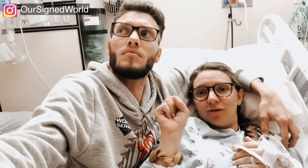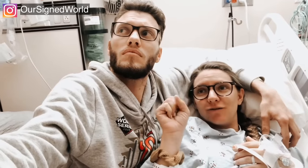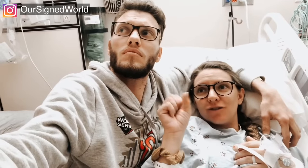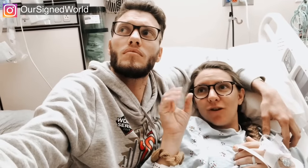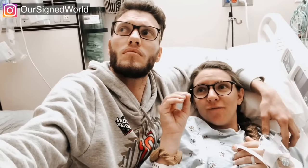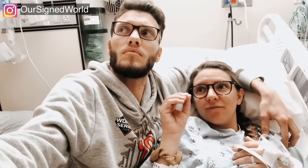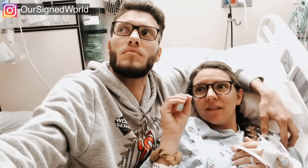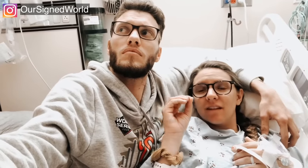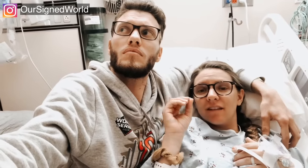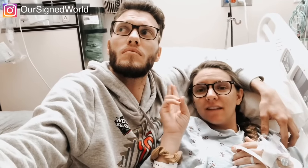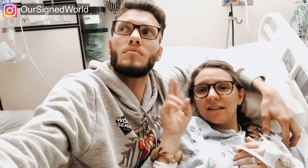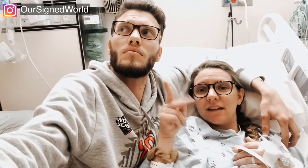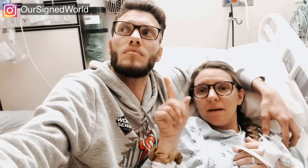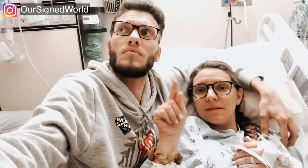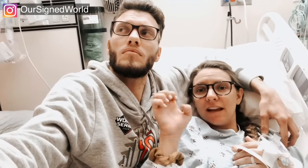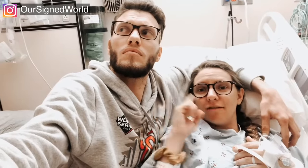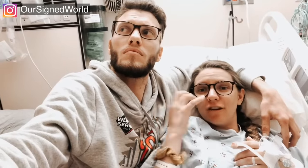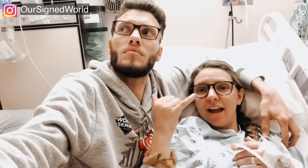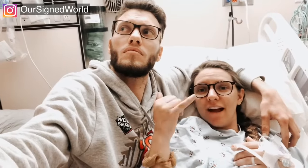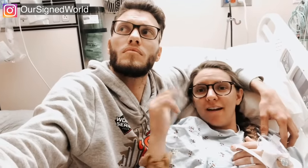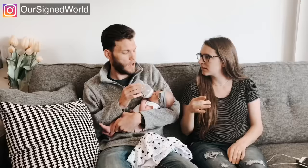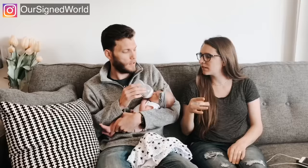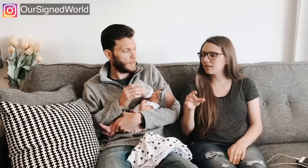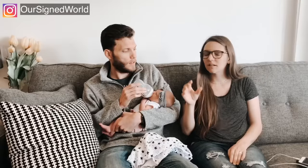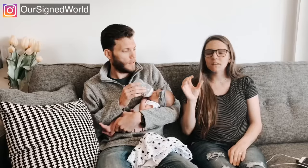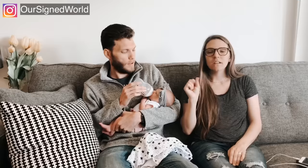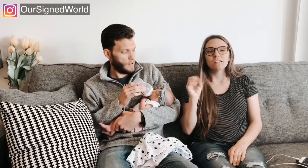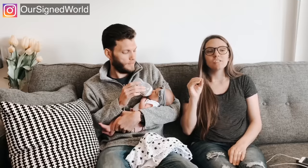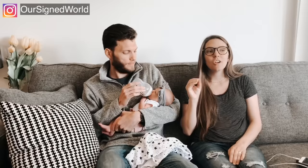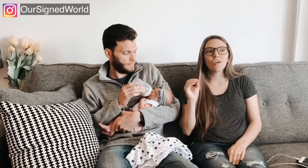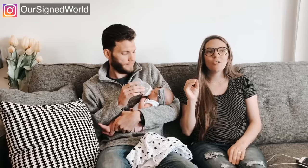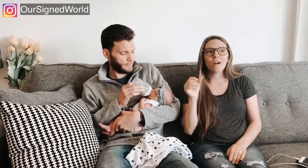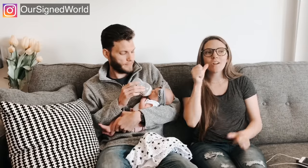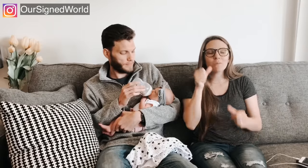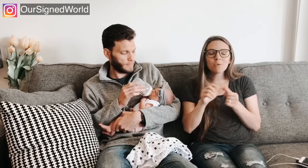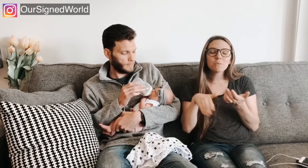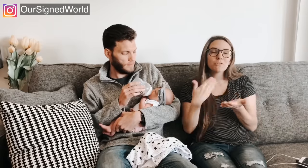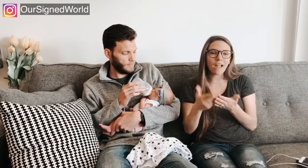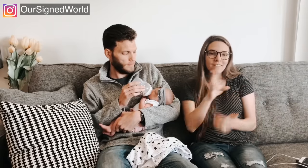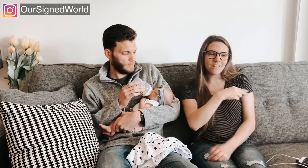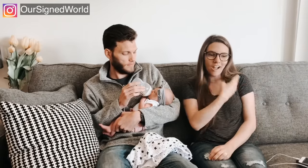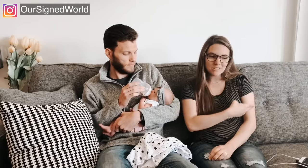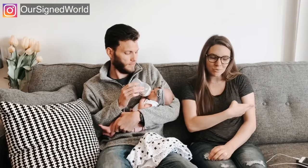So that's the update for now. I remember when we arrived at the hospital